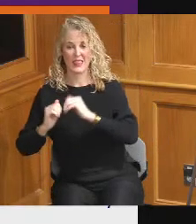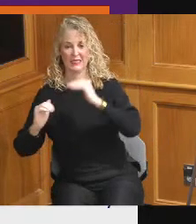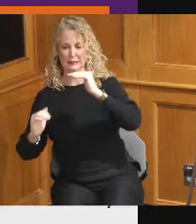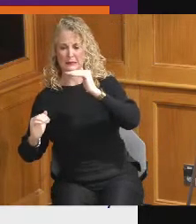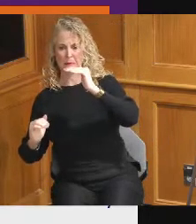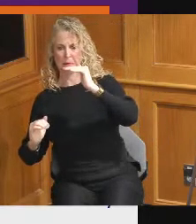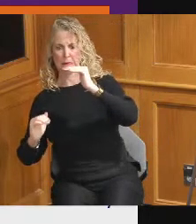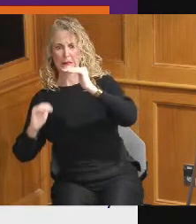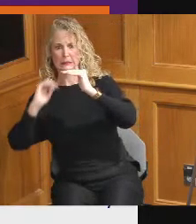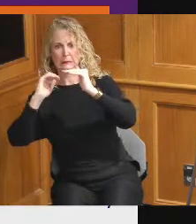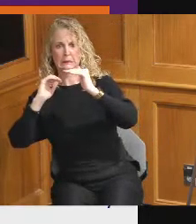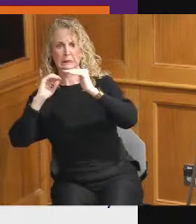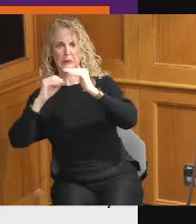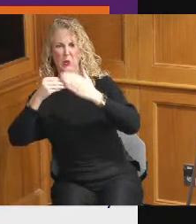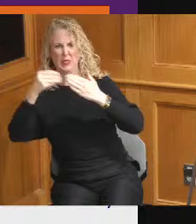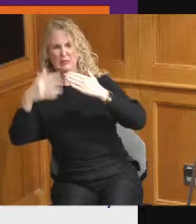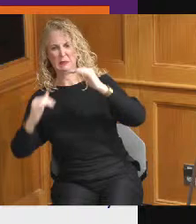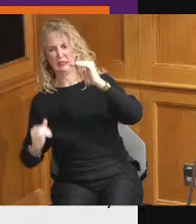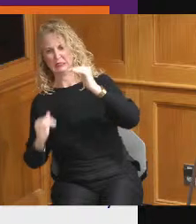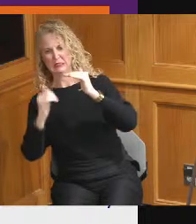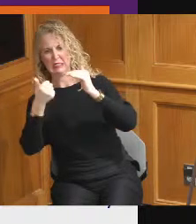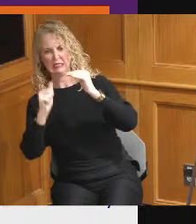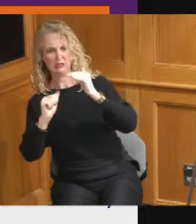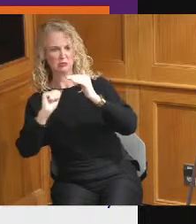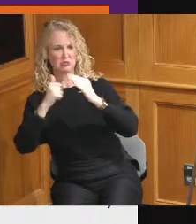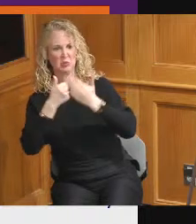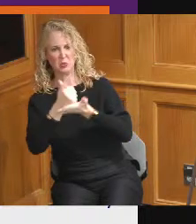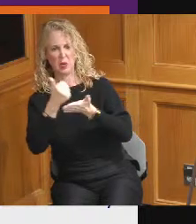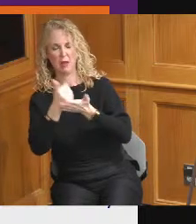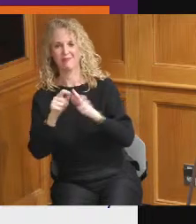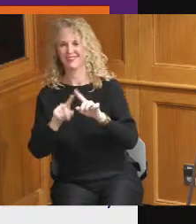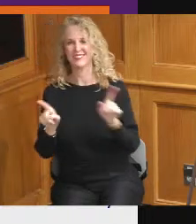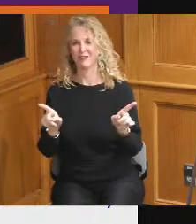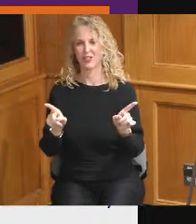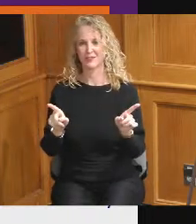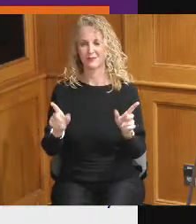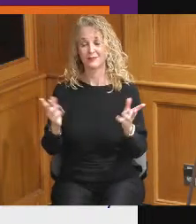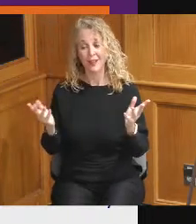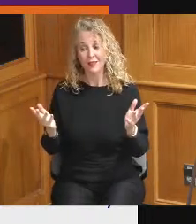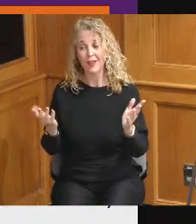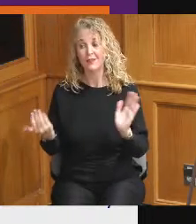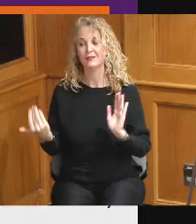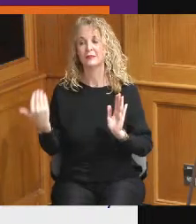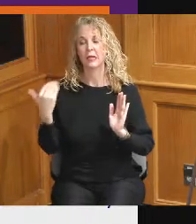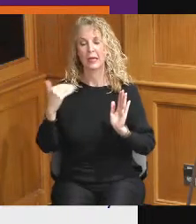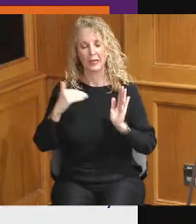versus versus the traditional Gap financing and then again I say this but it really is important